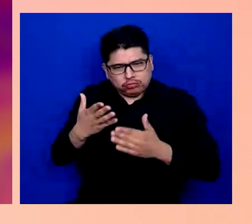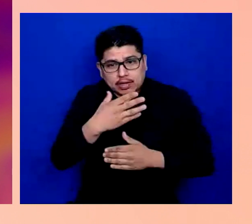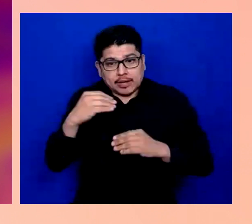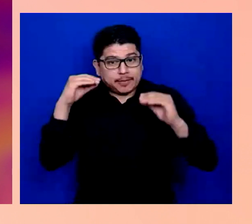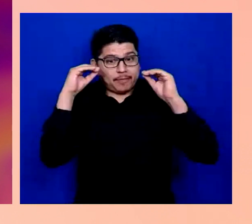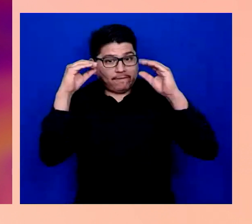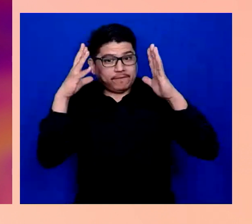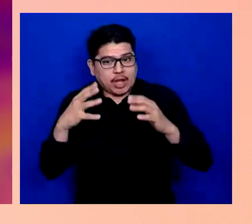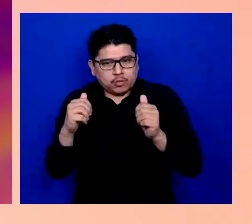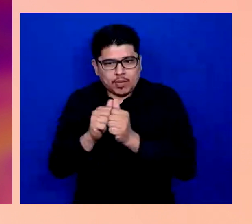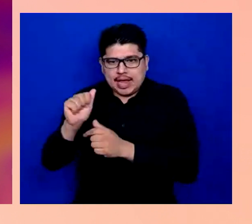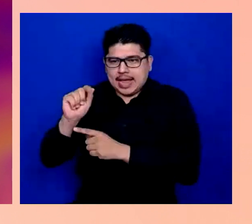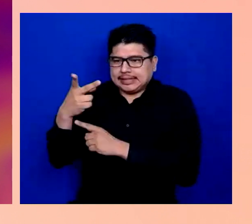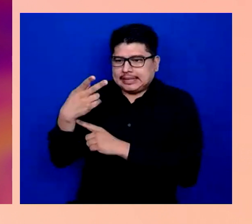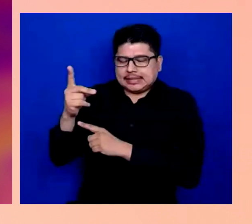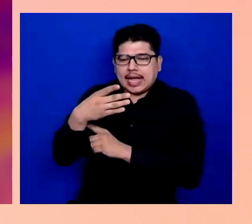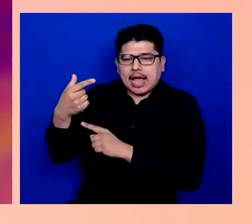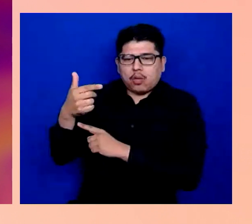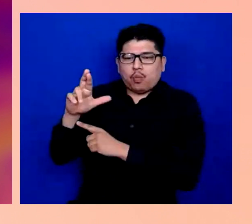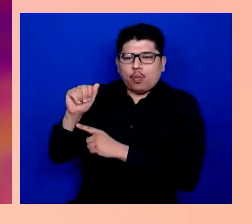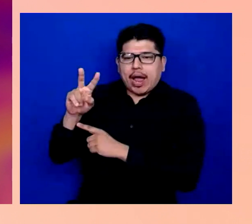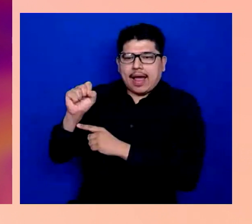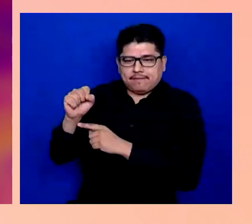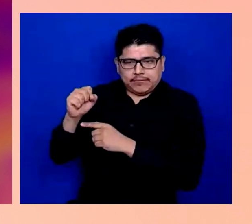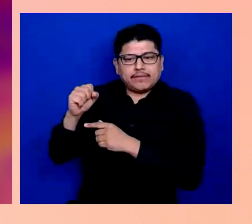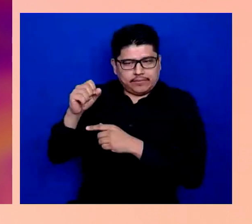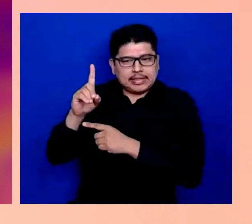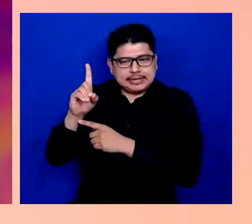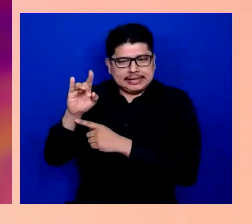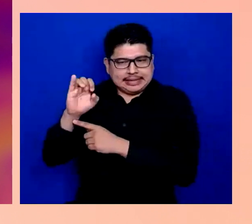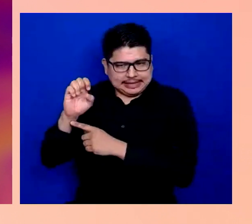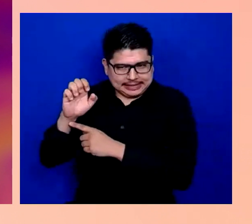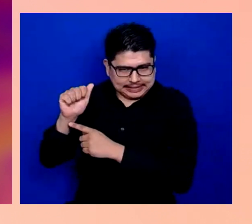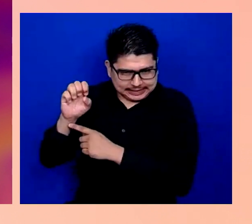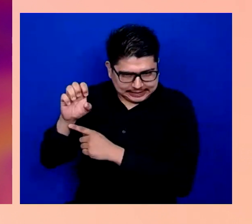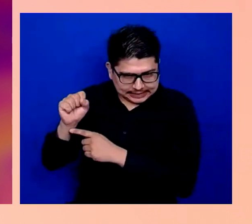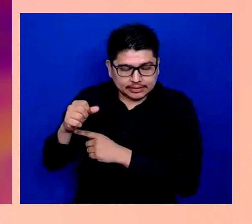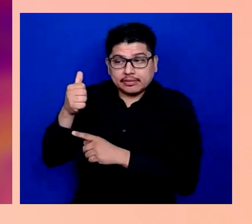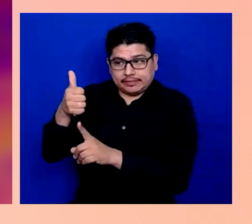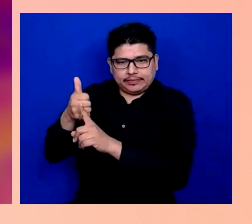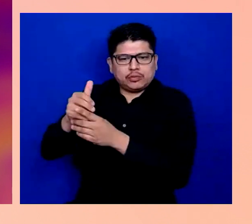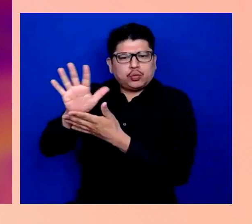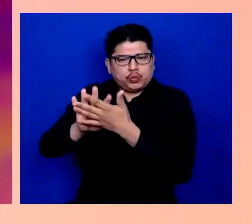She uses inclusive design in photography as a means to discuss the intersection of disability rights and